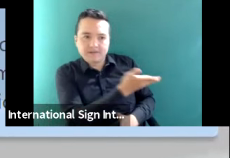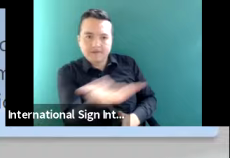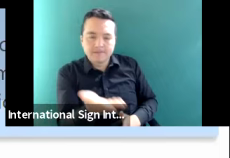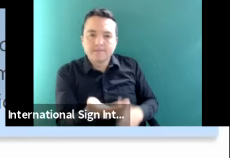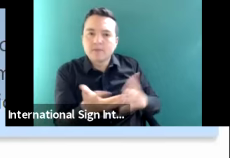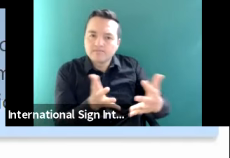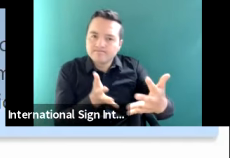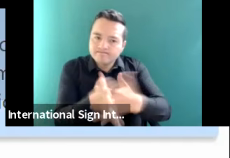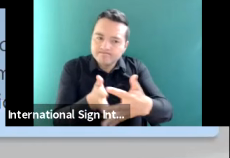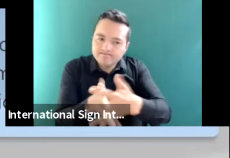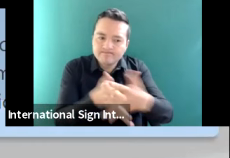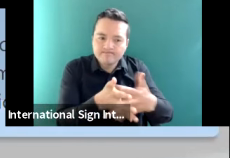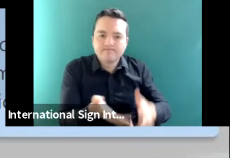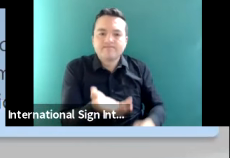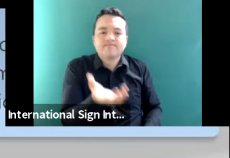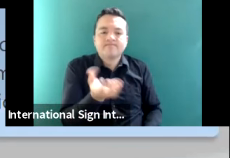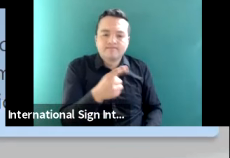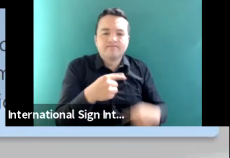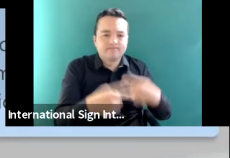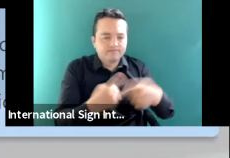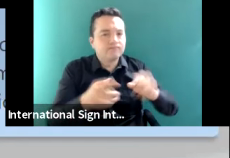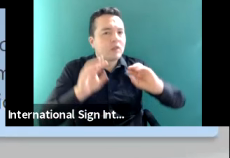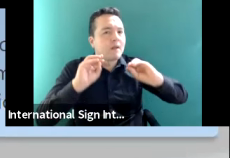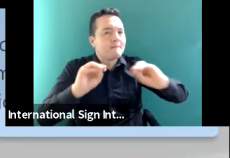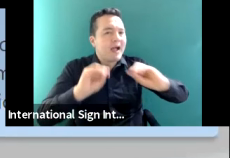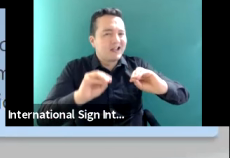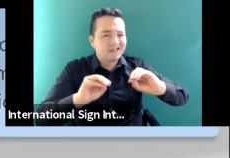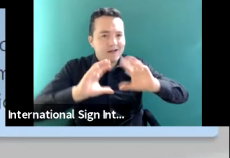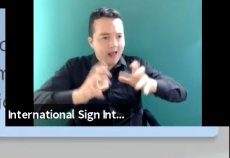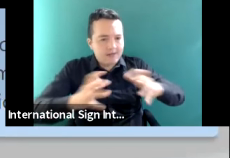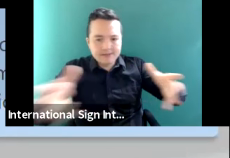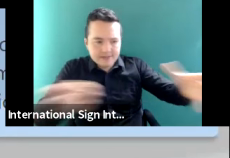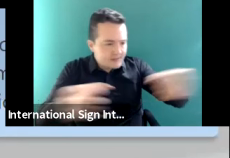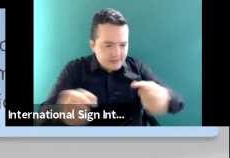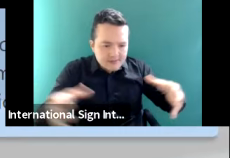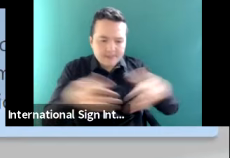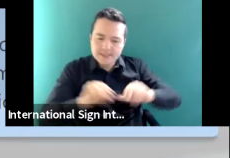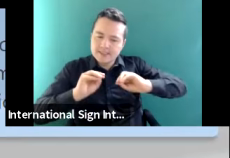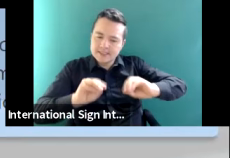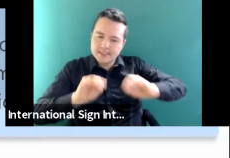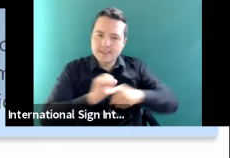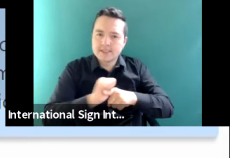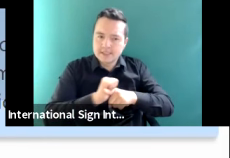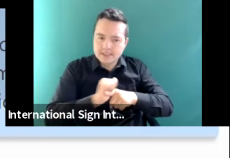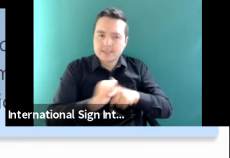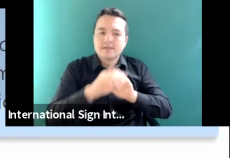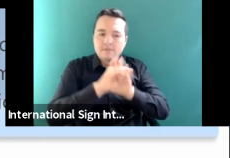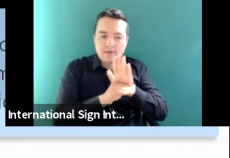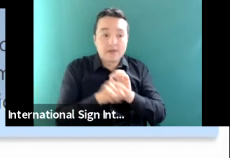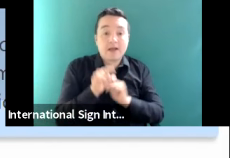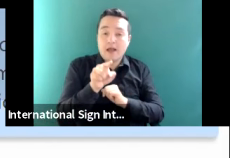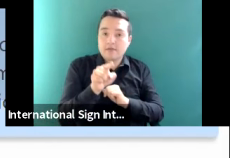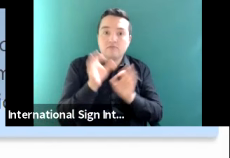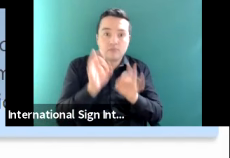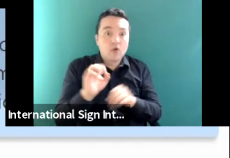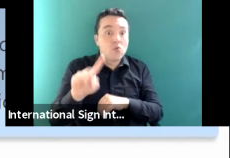We are running a lot of courses for inclusive education for teachers and we are trying to introduce the concept the latest technology and the updates of technology for these teachers.